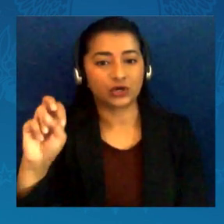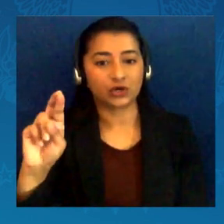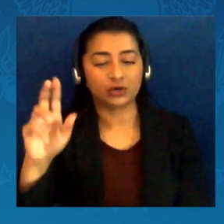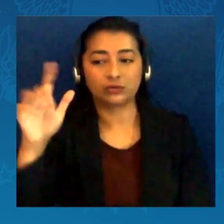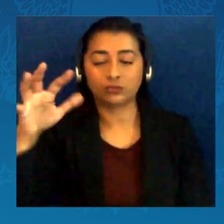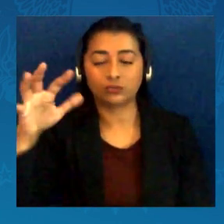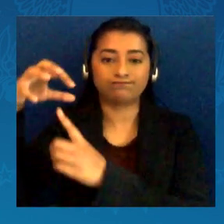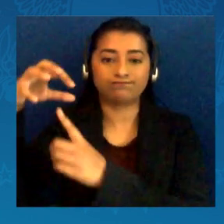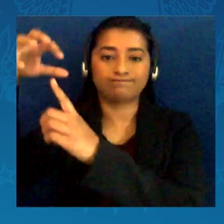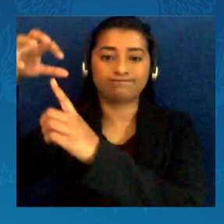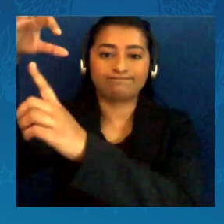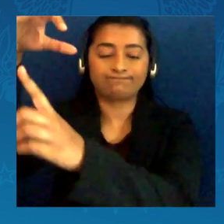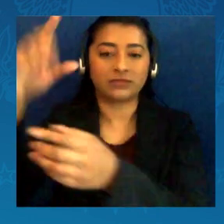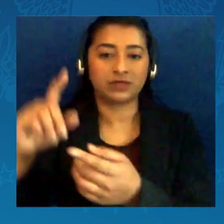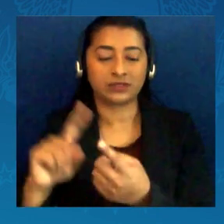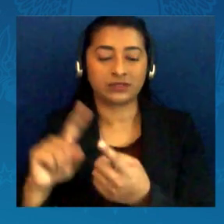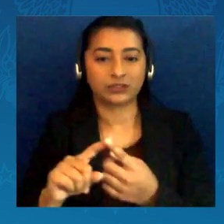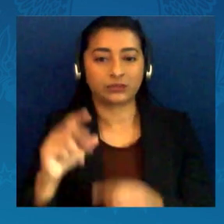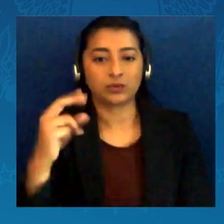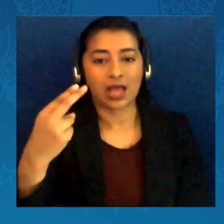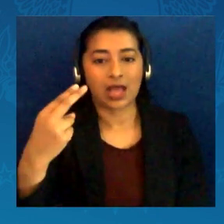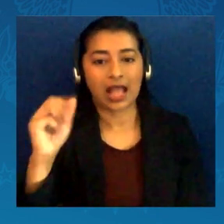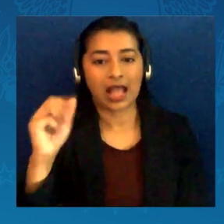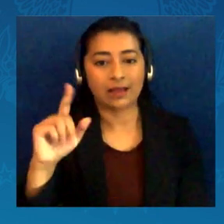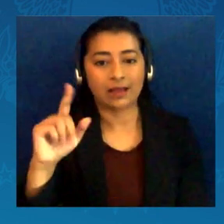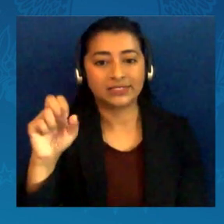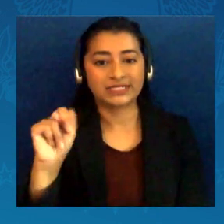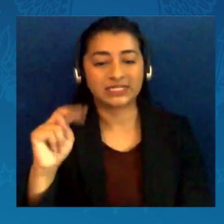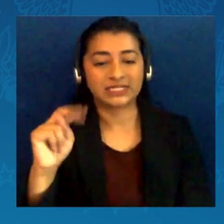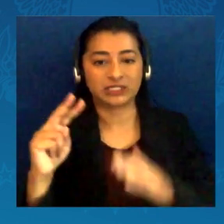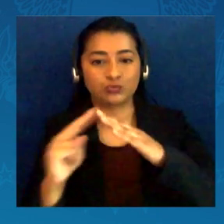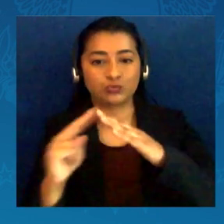and the data that's collected from these balloons,